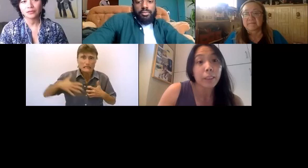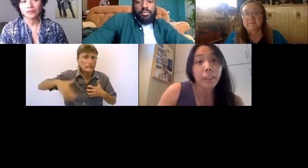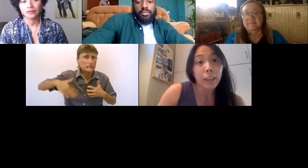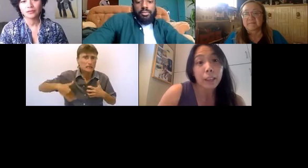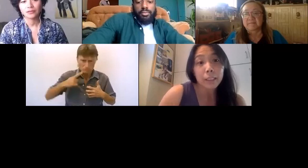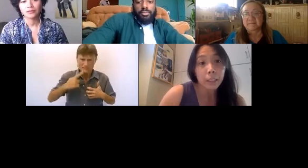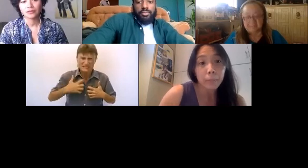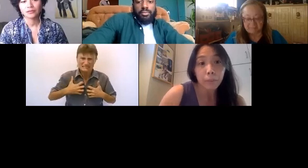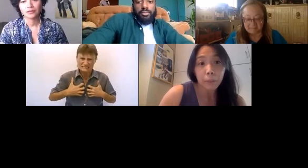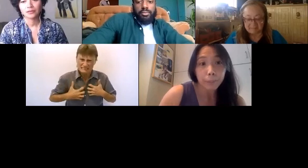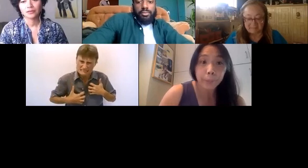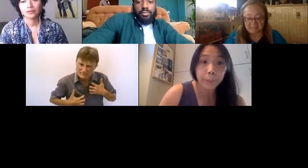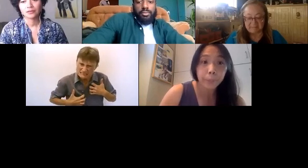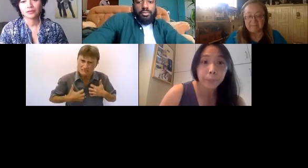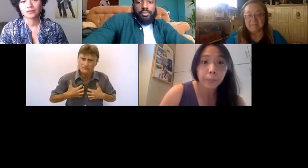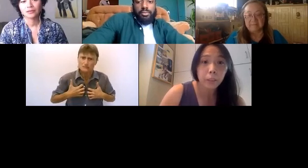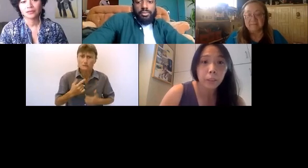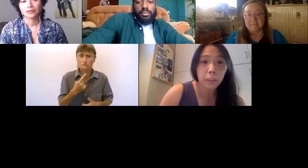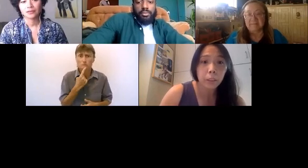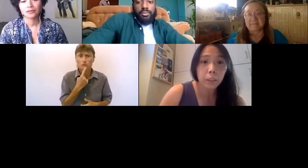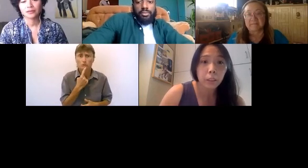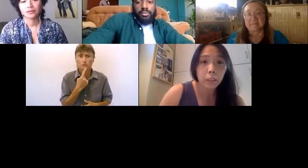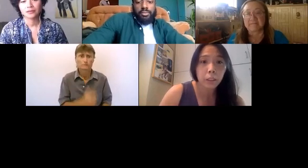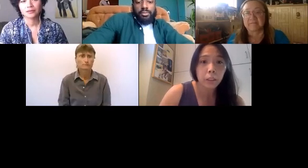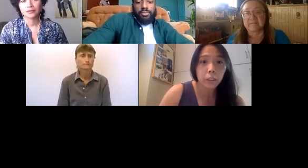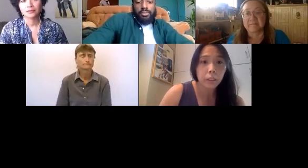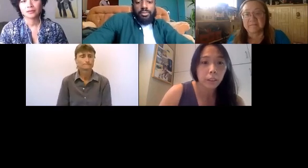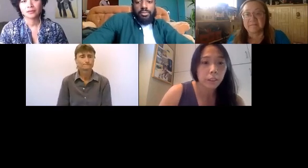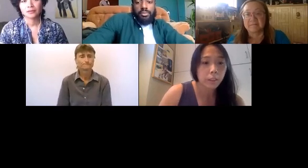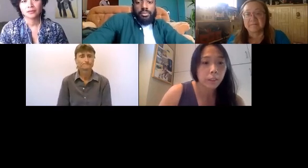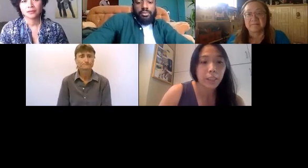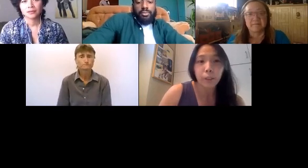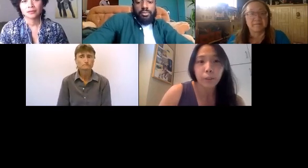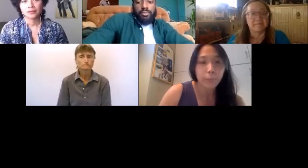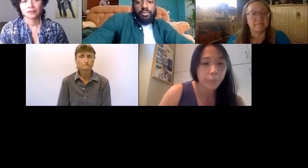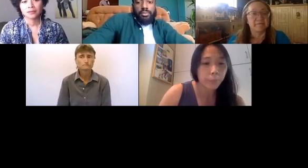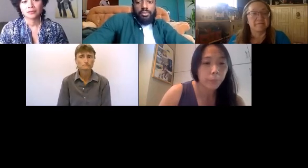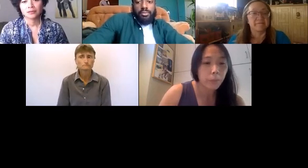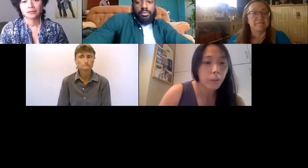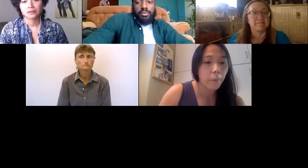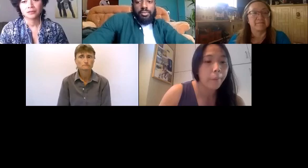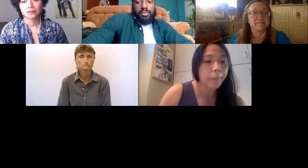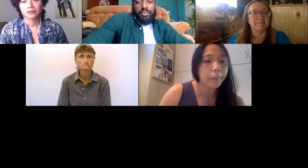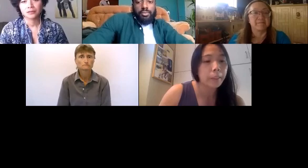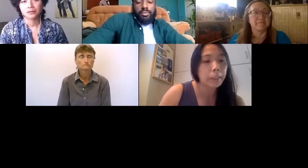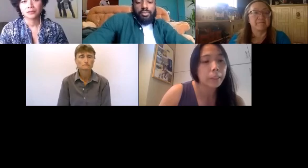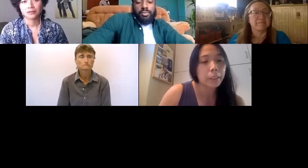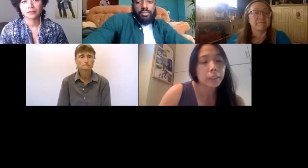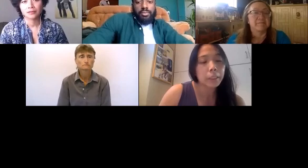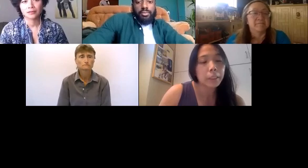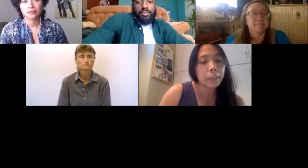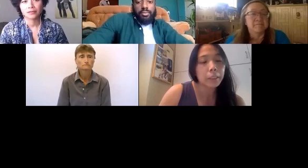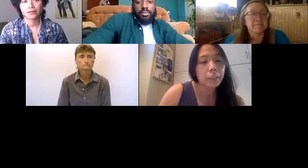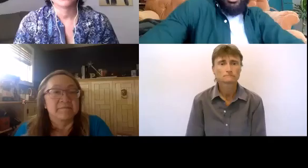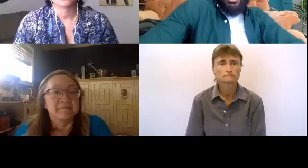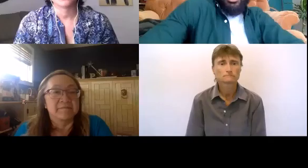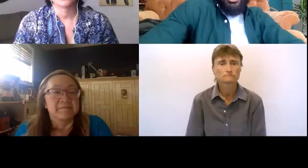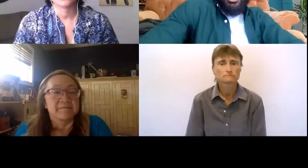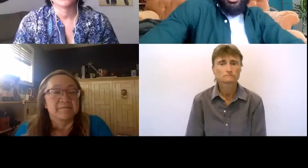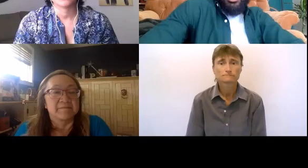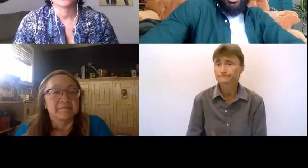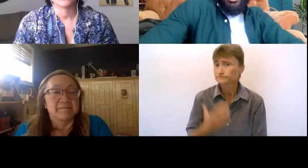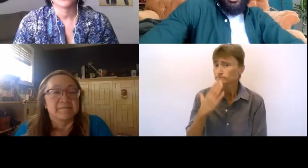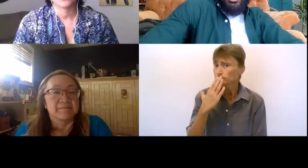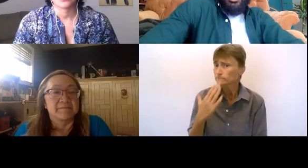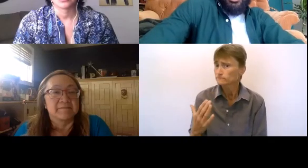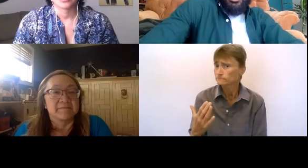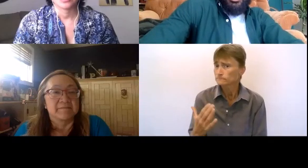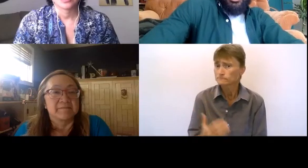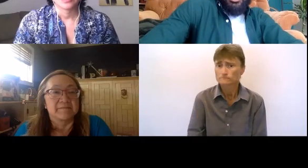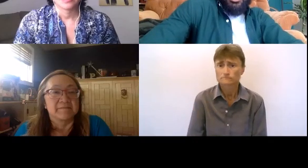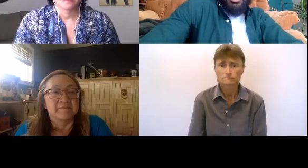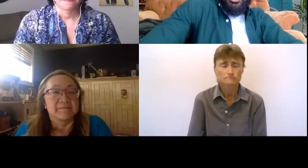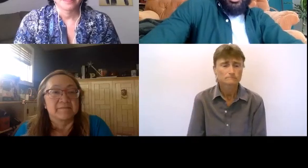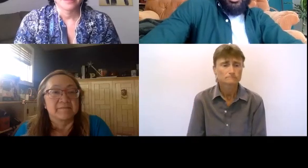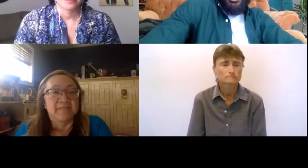that they can’t escape from. Thank you.